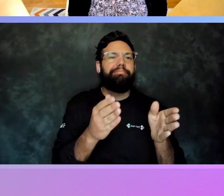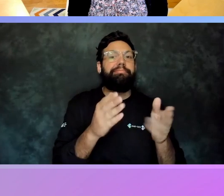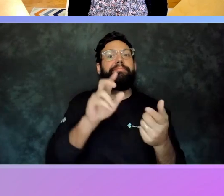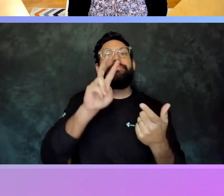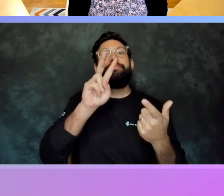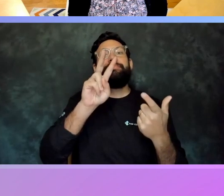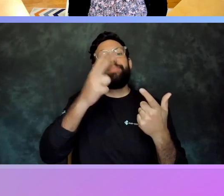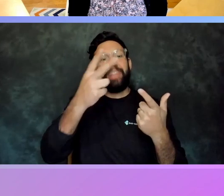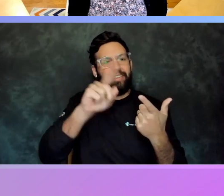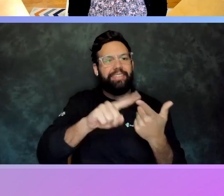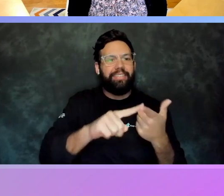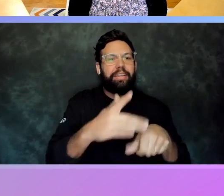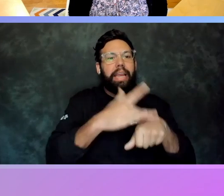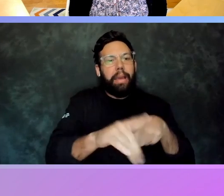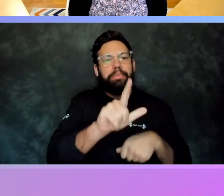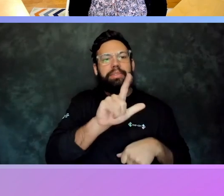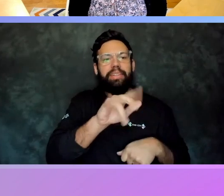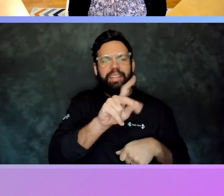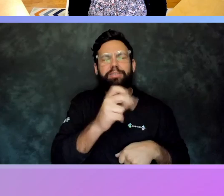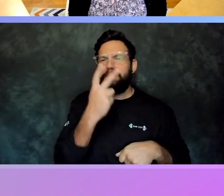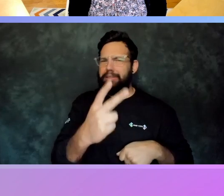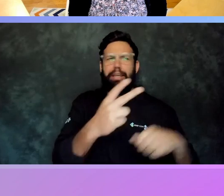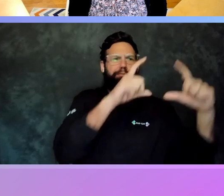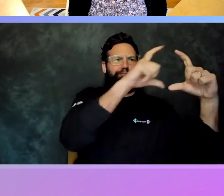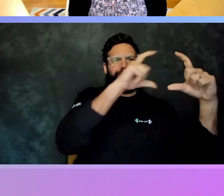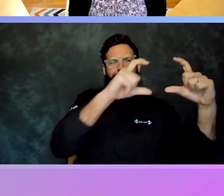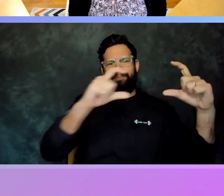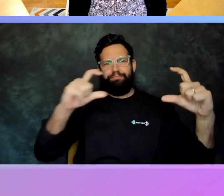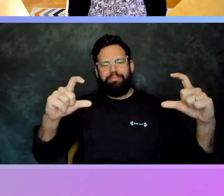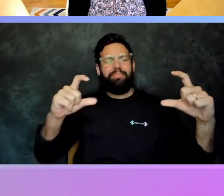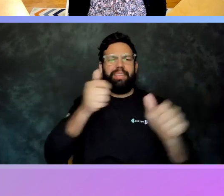digital accessibility at Tesla Yo. I'm also the PHD